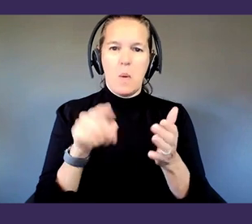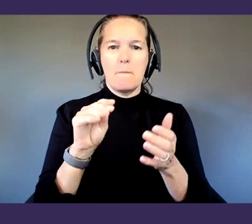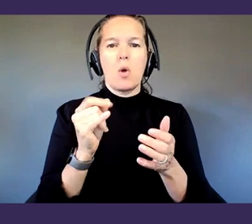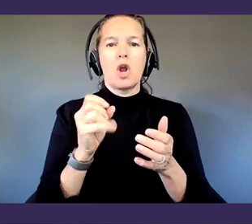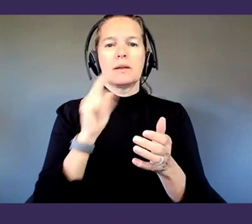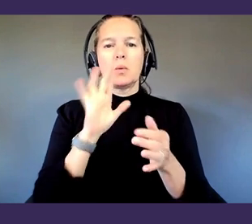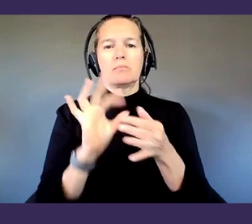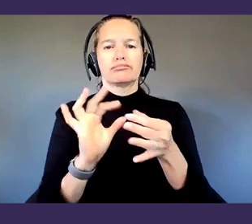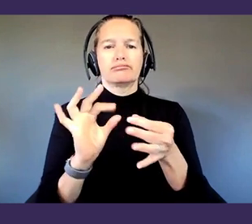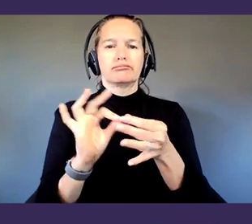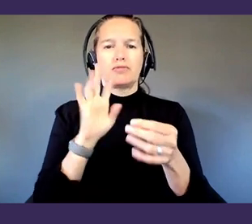Thanks, Morgan. - Of course.